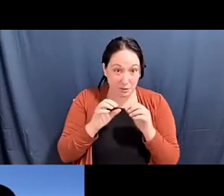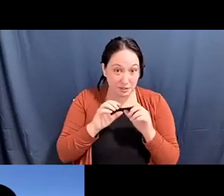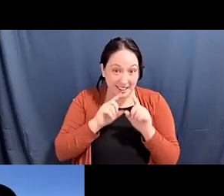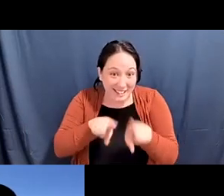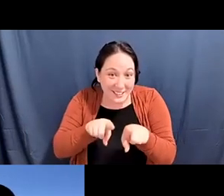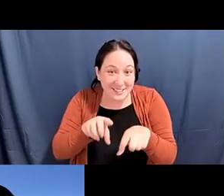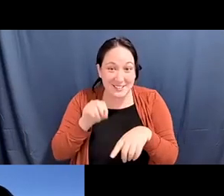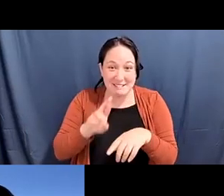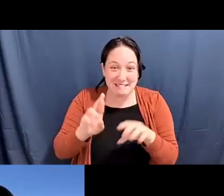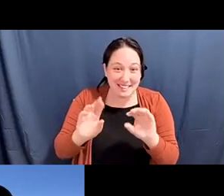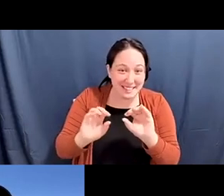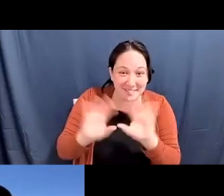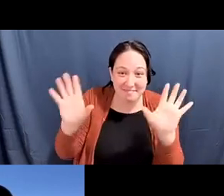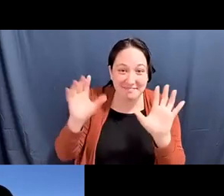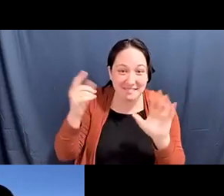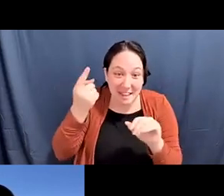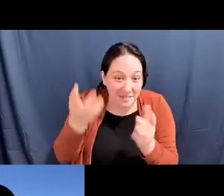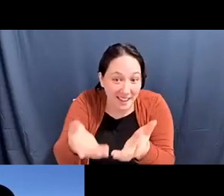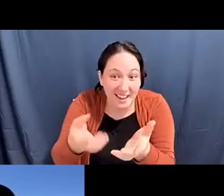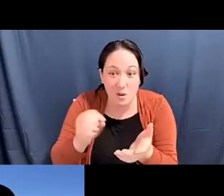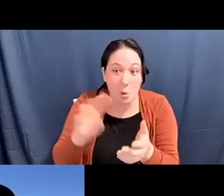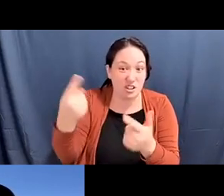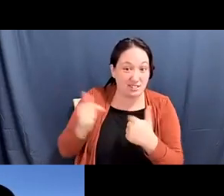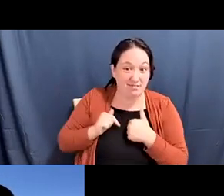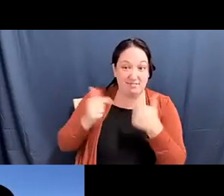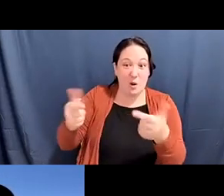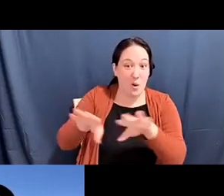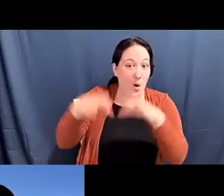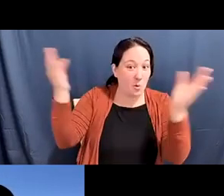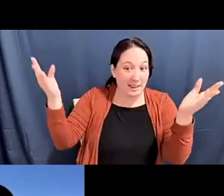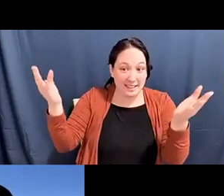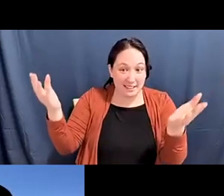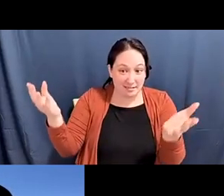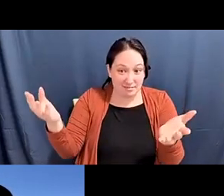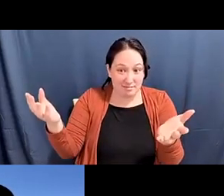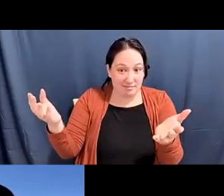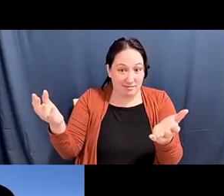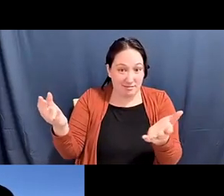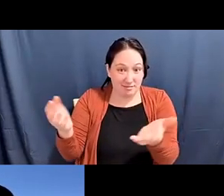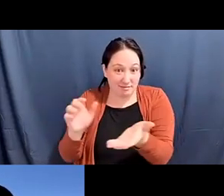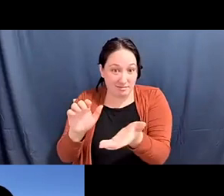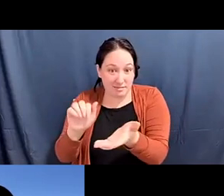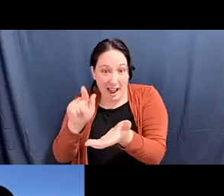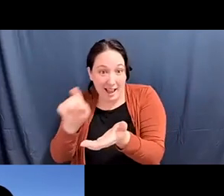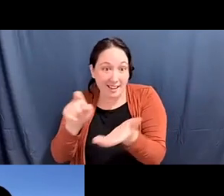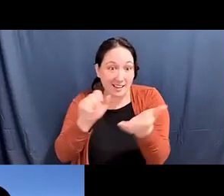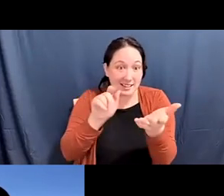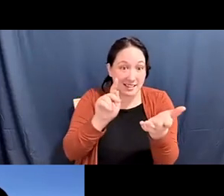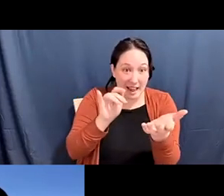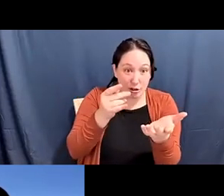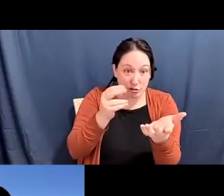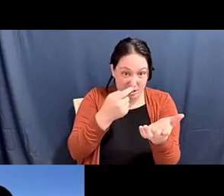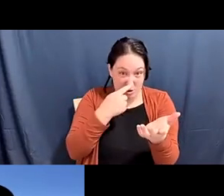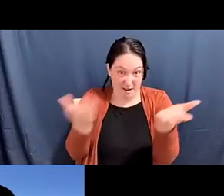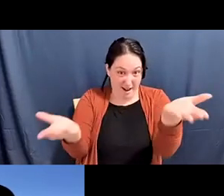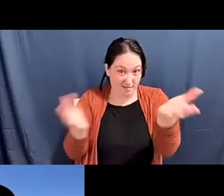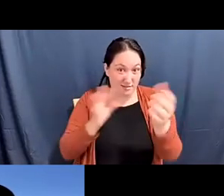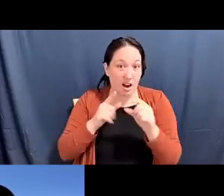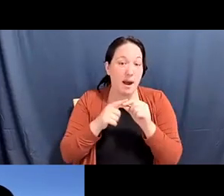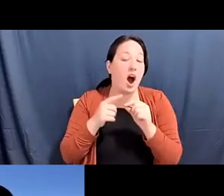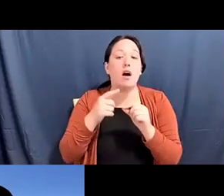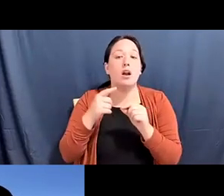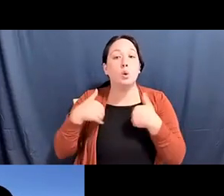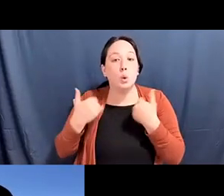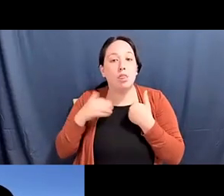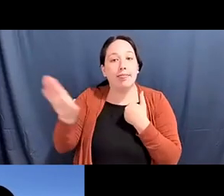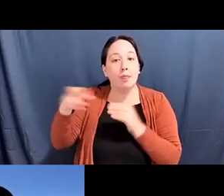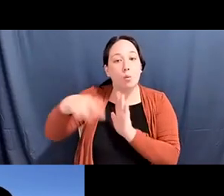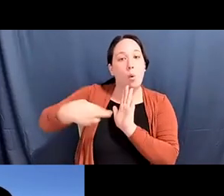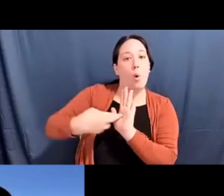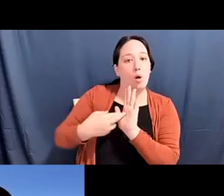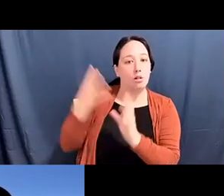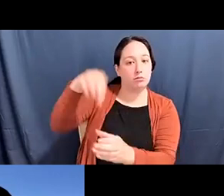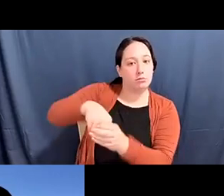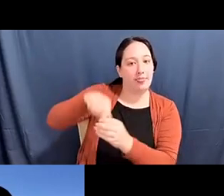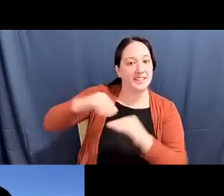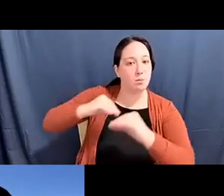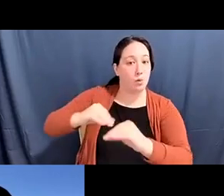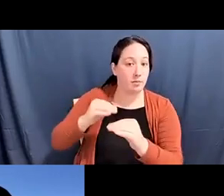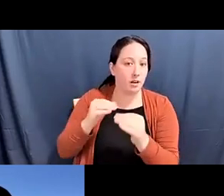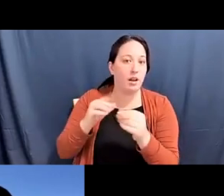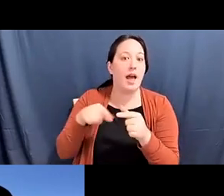Diane Fujino: you know, or, and or do we just open it up to the audience after... after Alex and Katherine have a chance to weigh in on the role of youth and then see if they... if any of those questions resonate and people are asking them back.